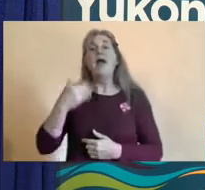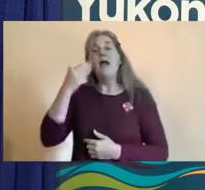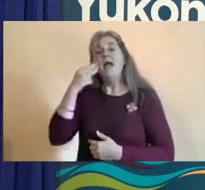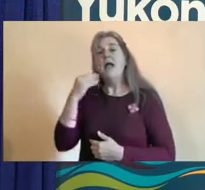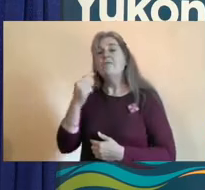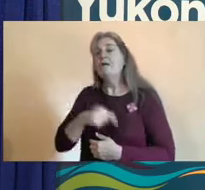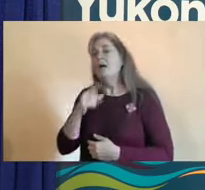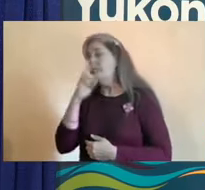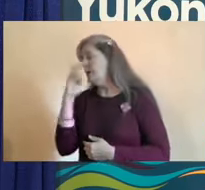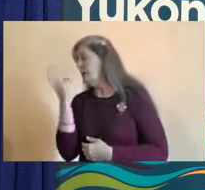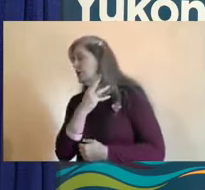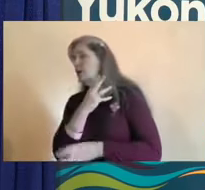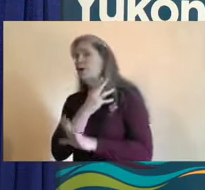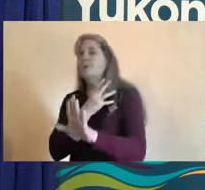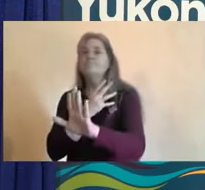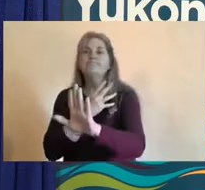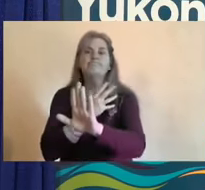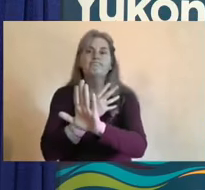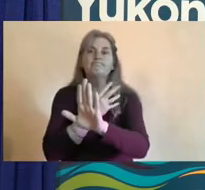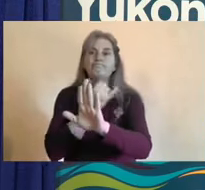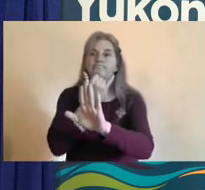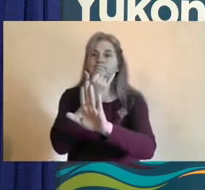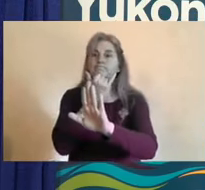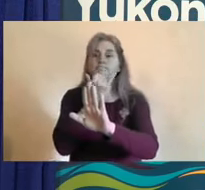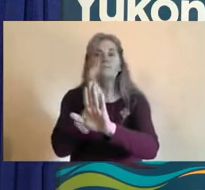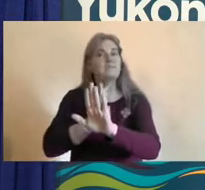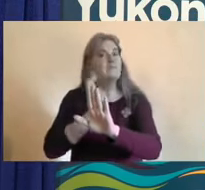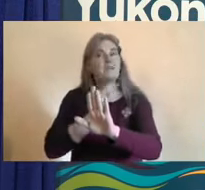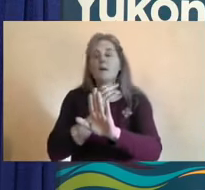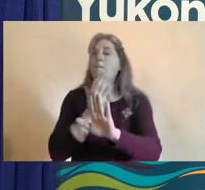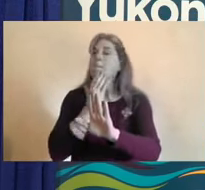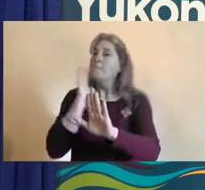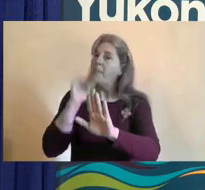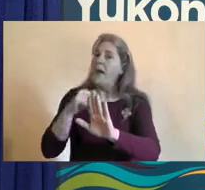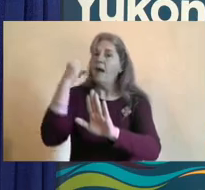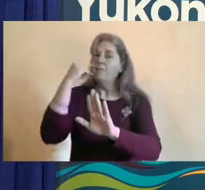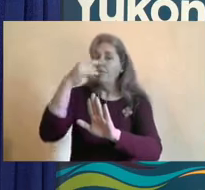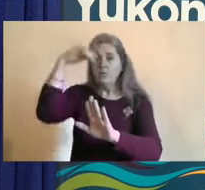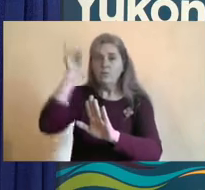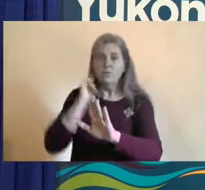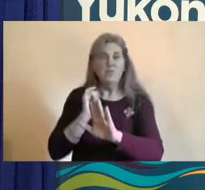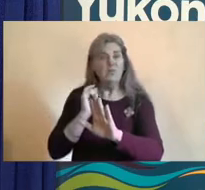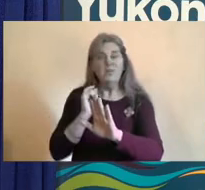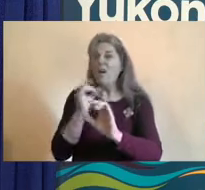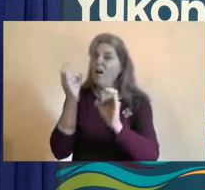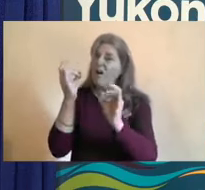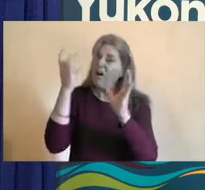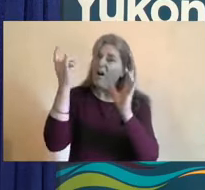government doesn't listen, that will be truly depth to mental not only to Yukon, but also, to all of Canada.